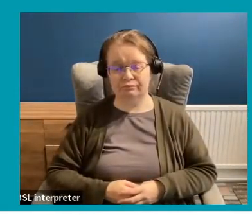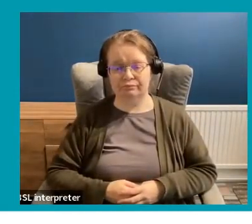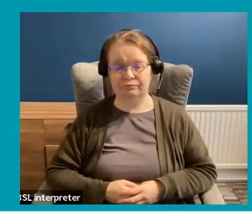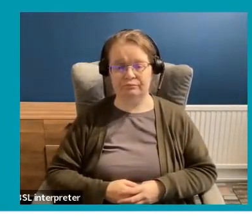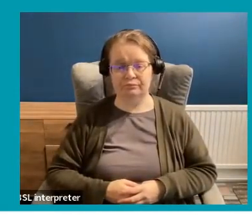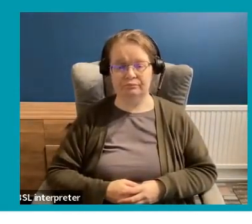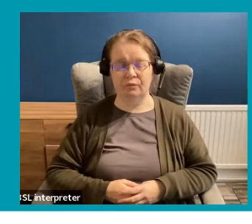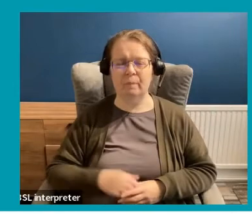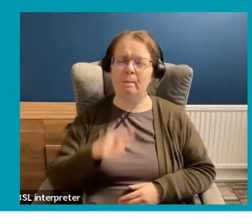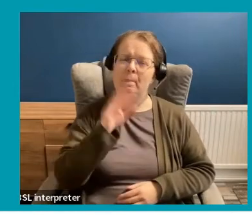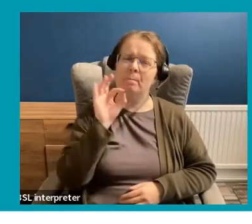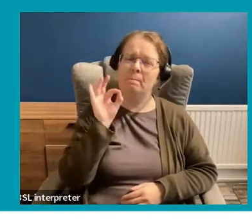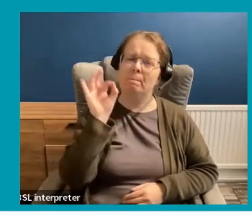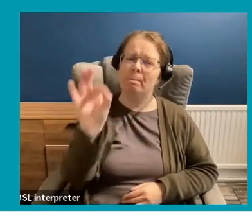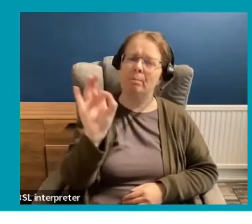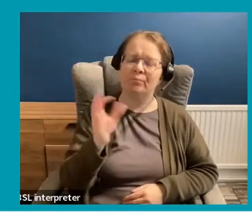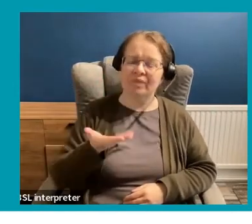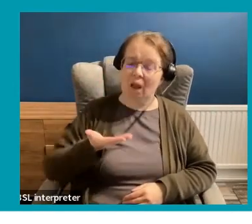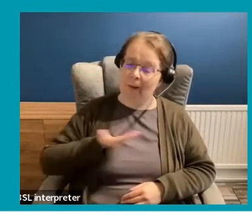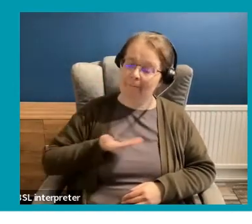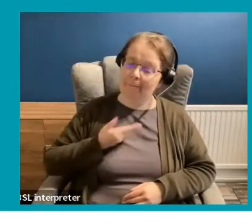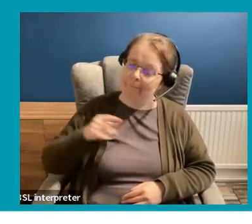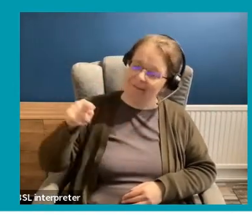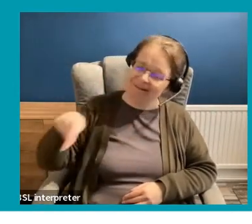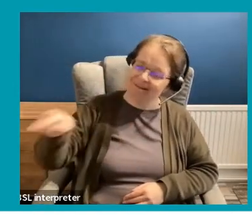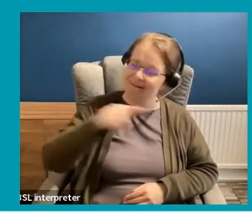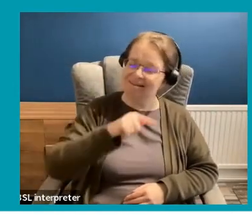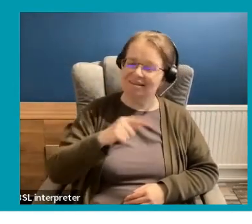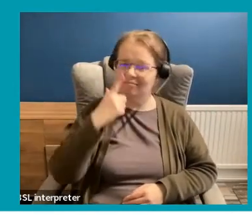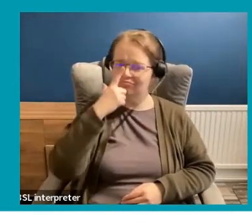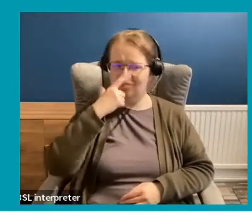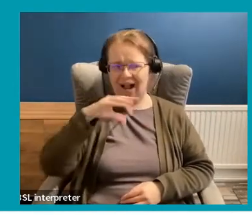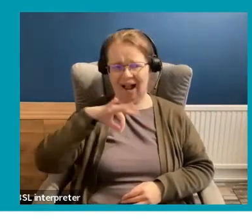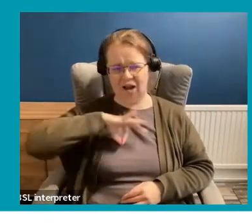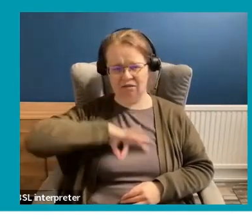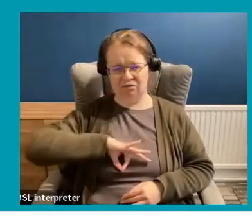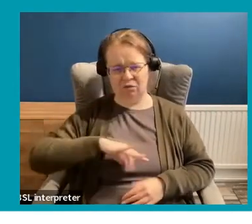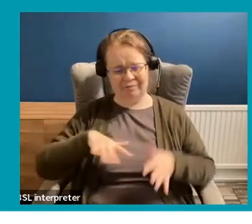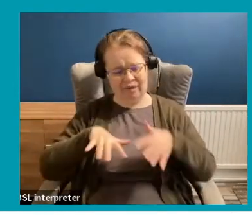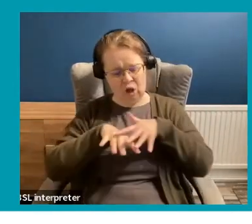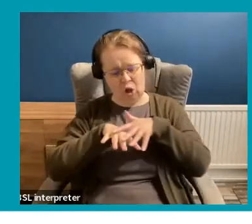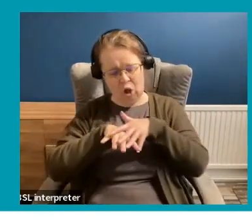What do you think that businesses could gain by going through this inclusive growth model?